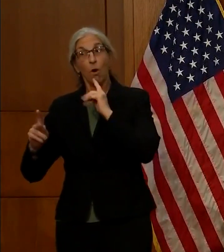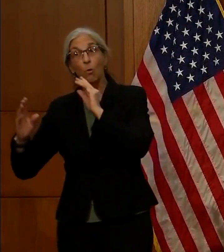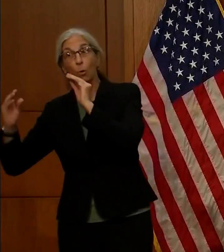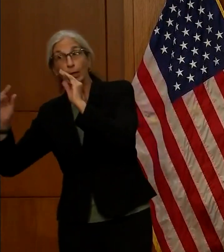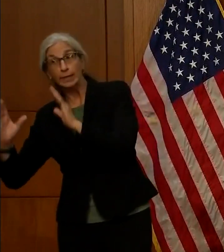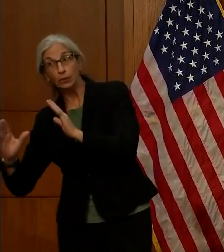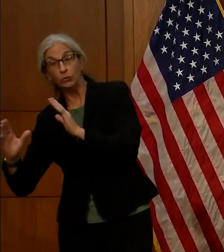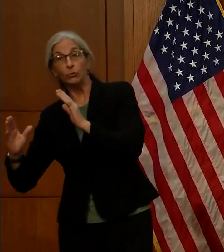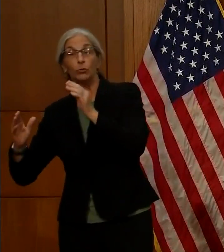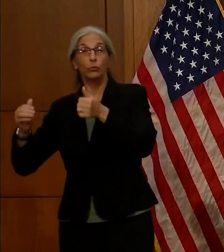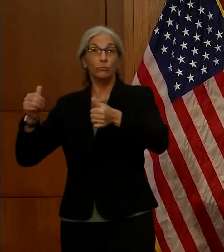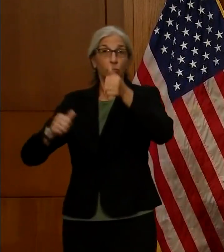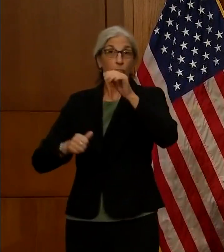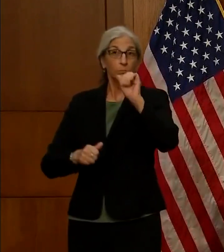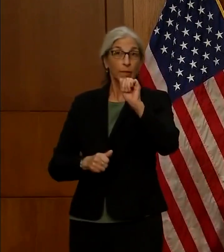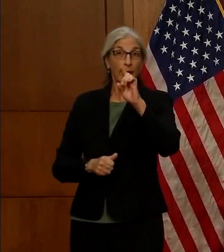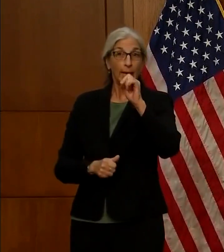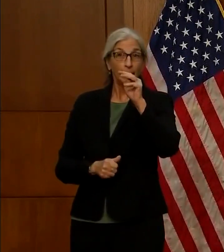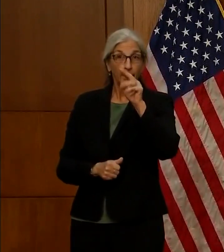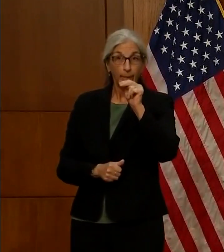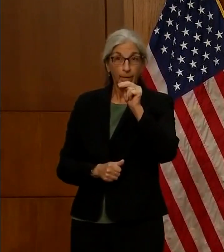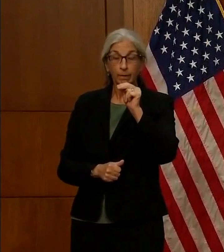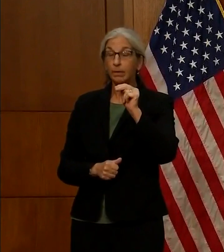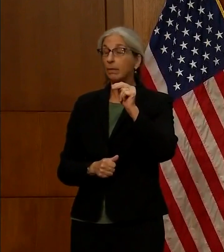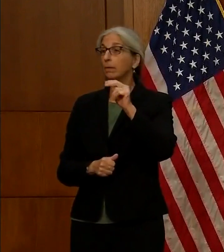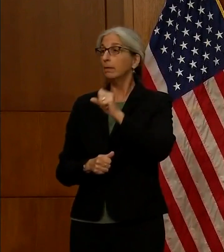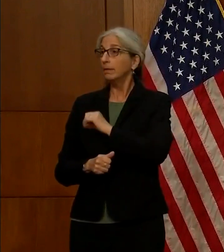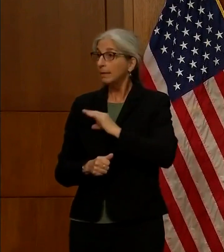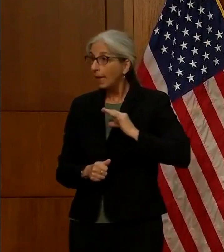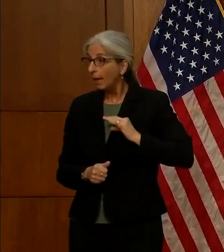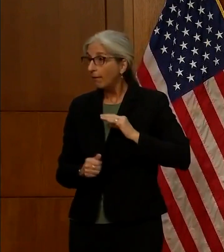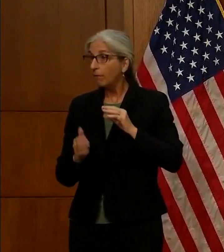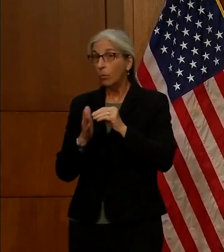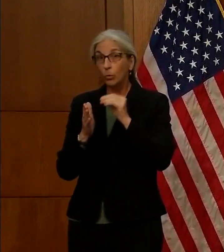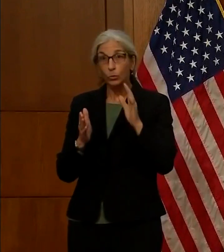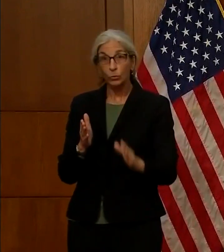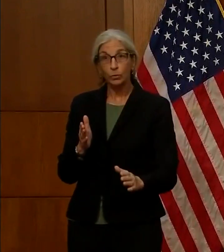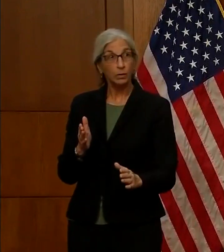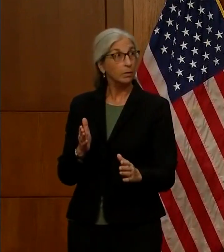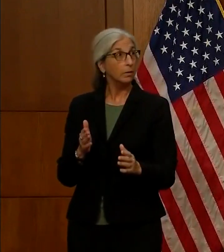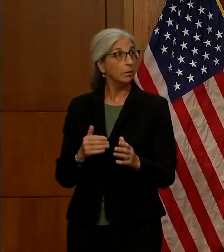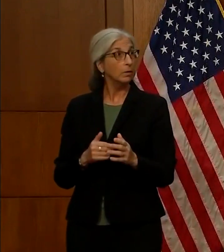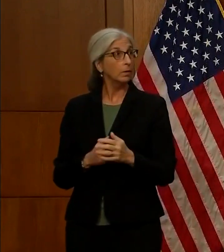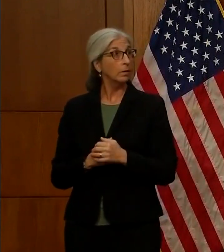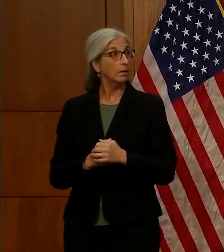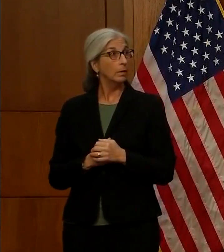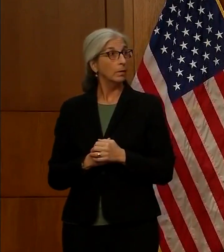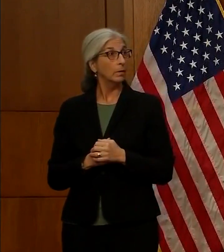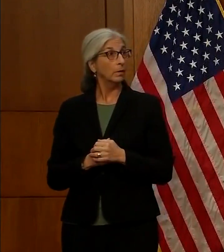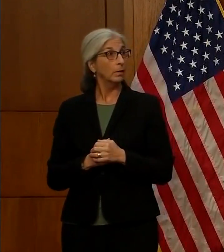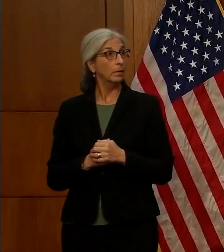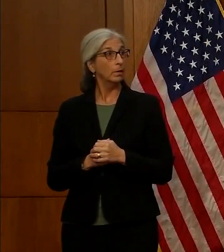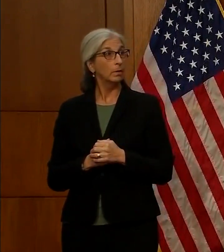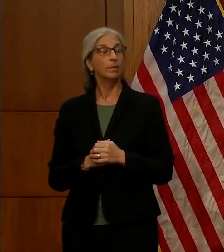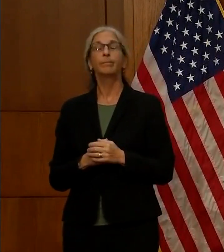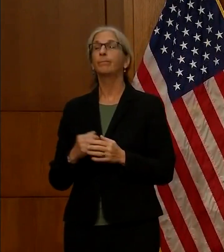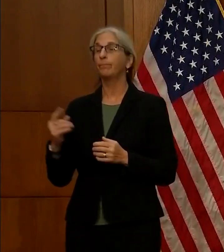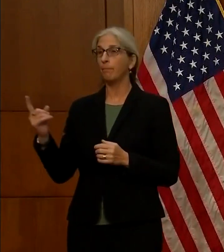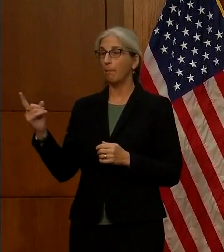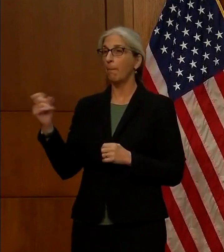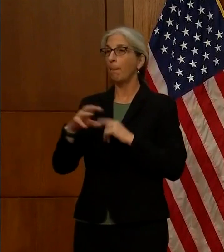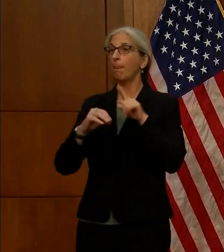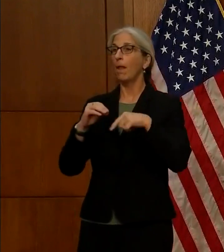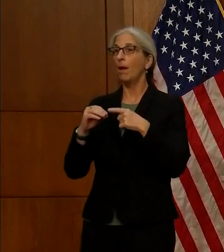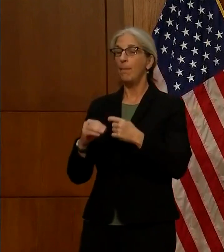WILL NOT TESTED POSITIVE FOR